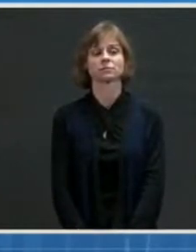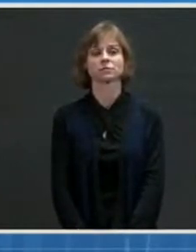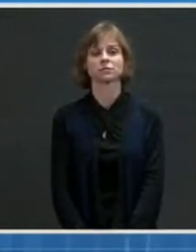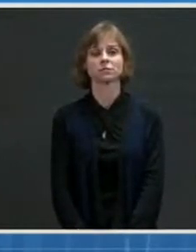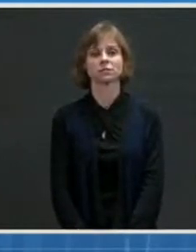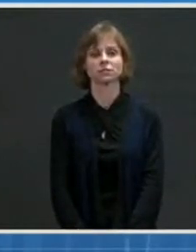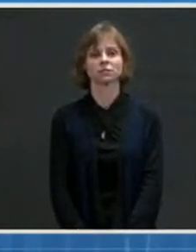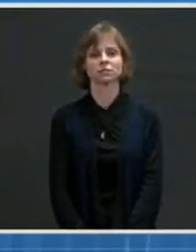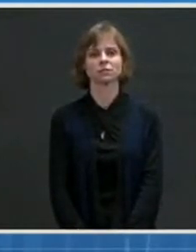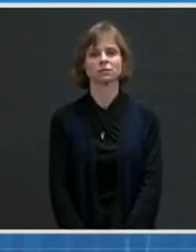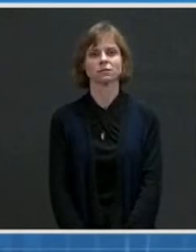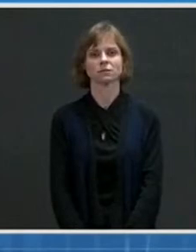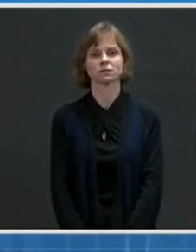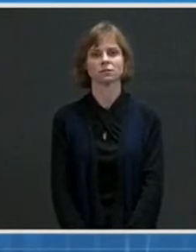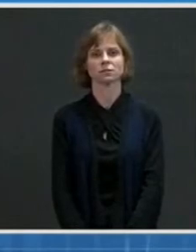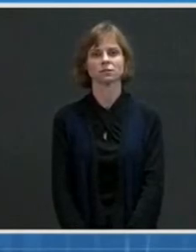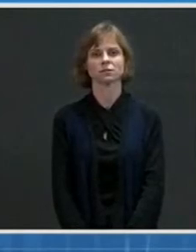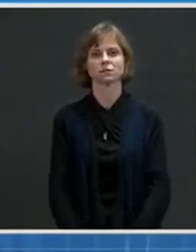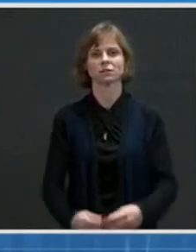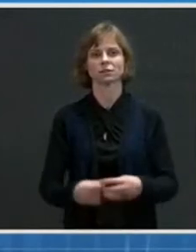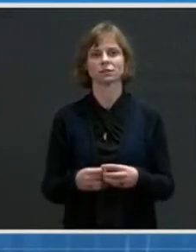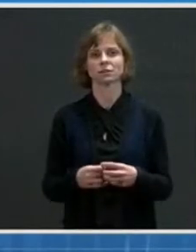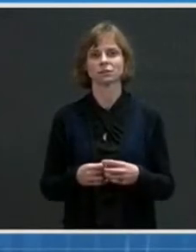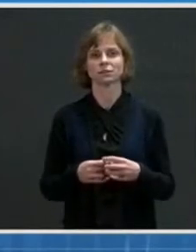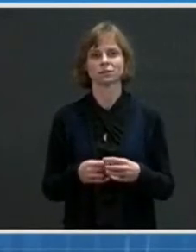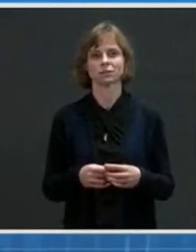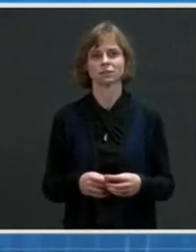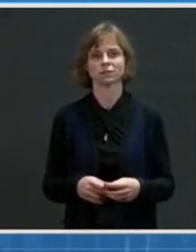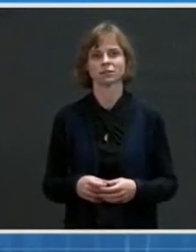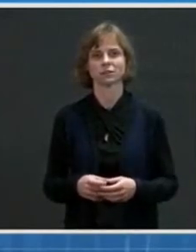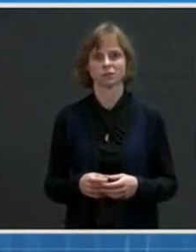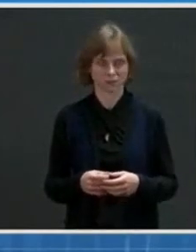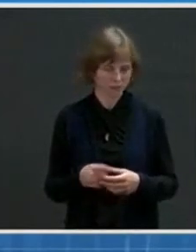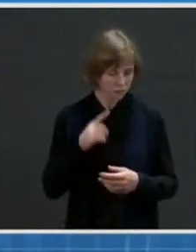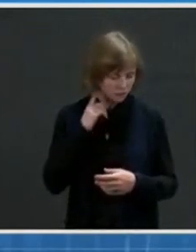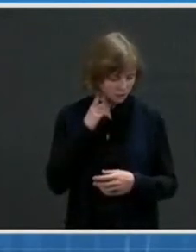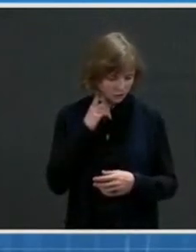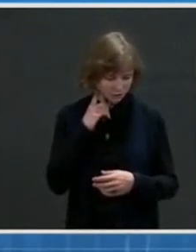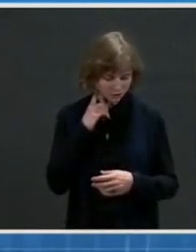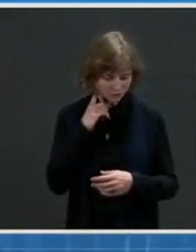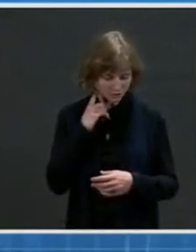LET'S TAKE A FEW QUESTIONS. IF YOU AREN'T RAISED YOUR